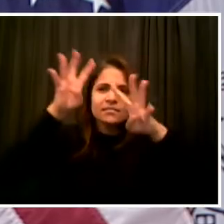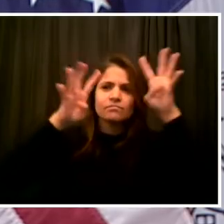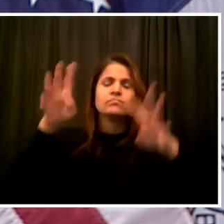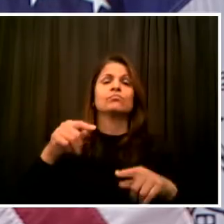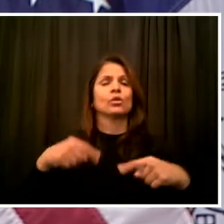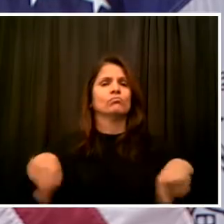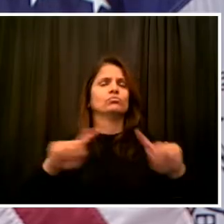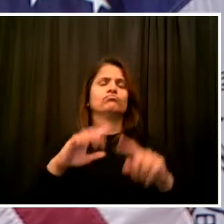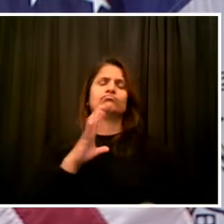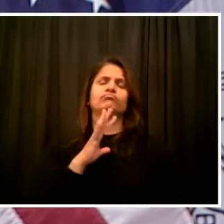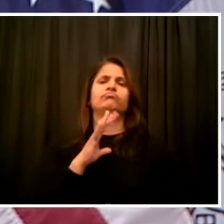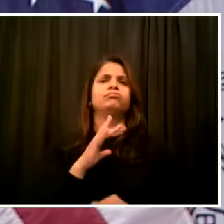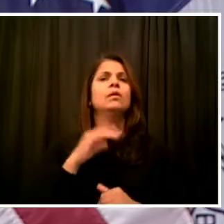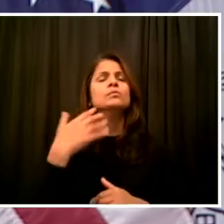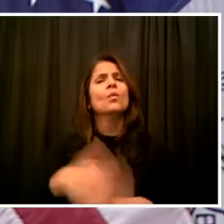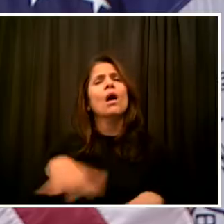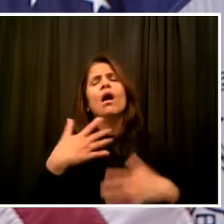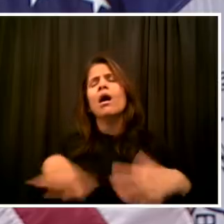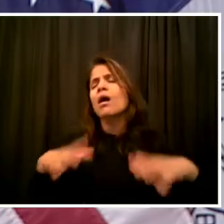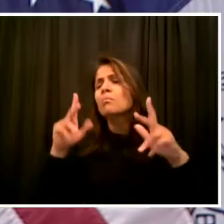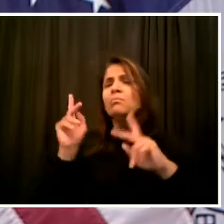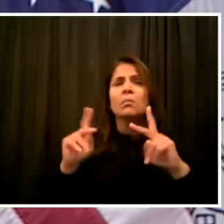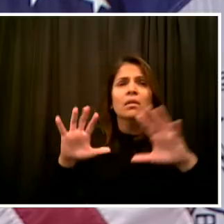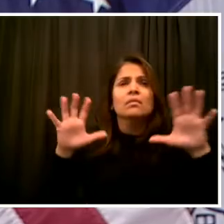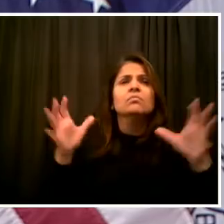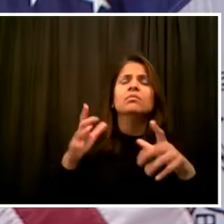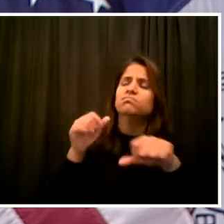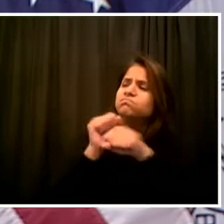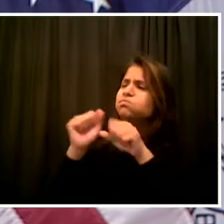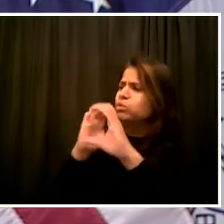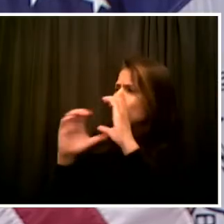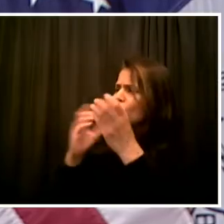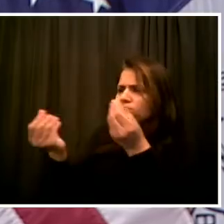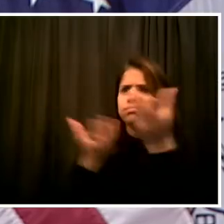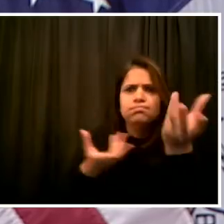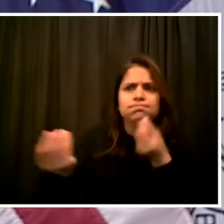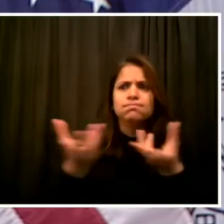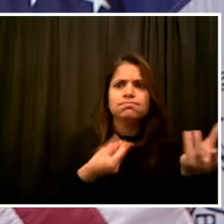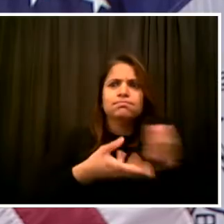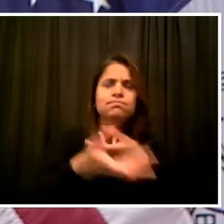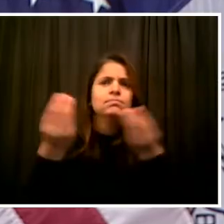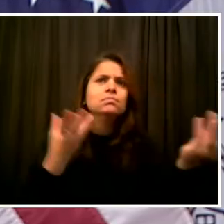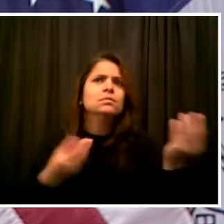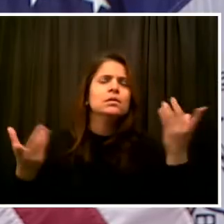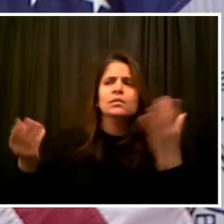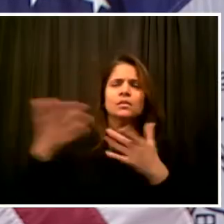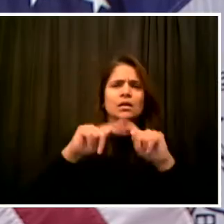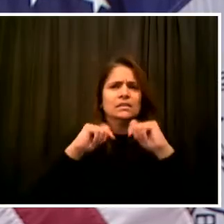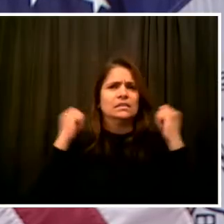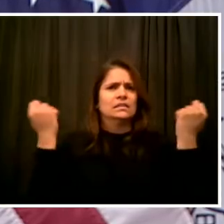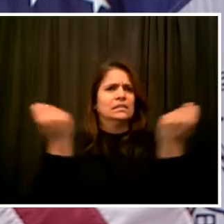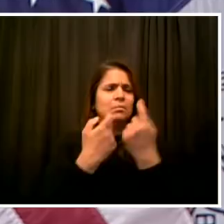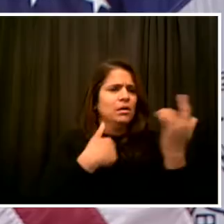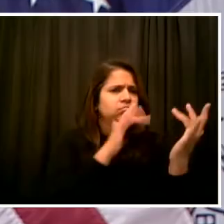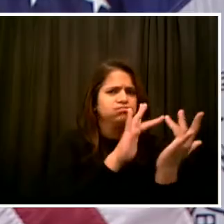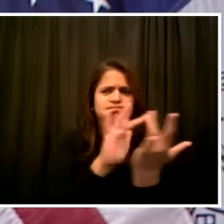PROFESSIOANLS THERE'S GOGIN TO BE DIFFERENT PERSPECTIVES, WHICH IS NORMAL. THEY'RE HUMANS AND THEYA ECH HAVE DIFFERENT TRAINING, FDIFEERNT